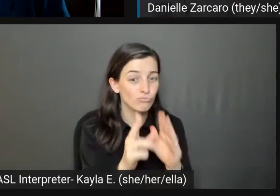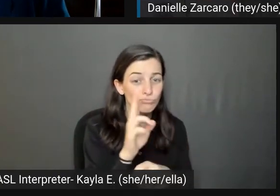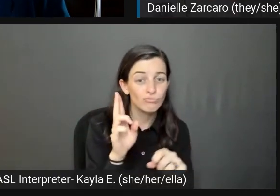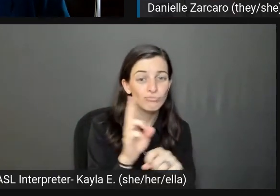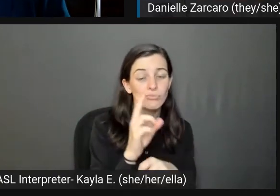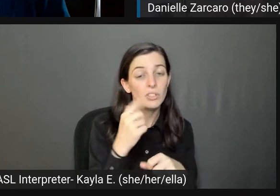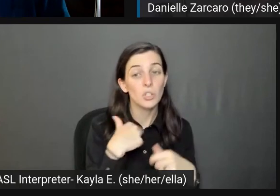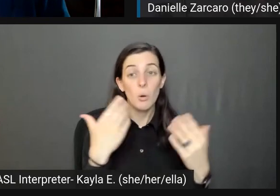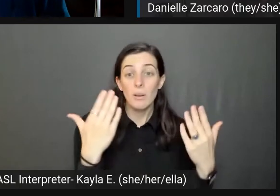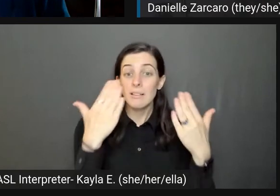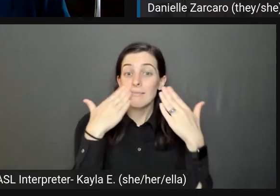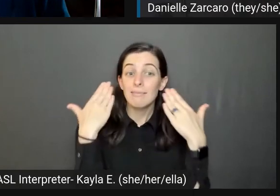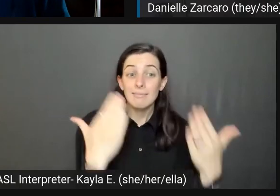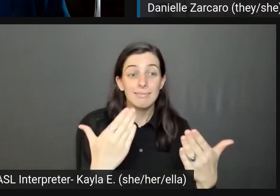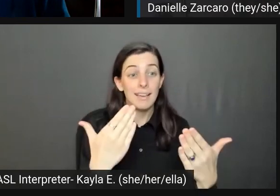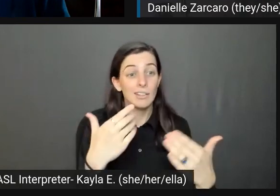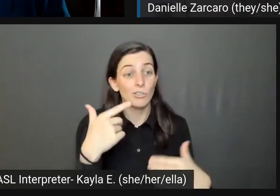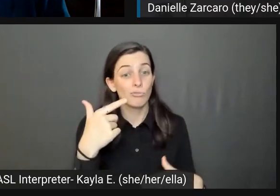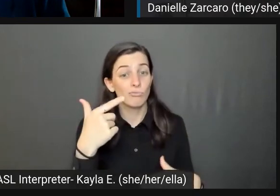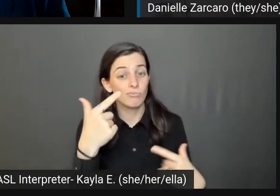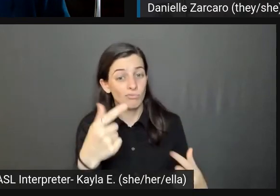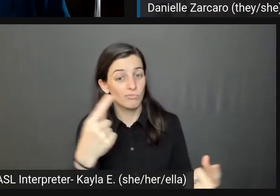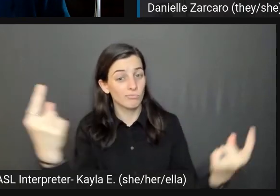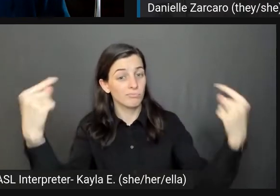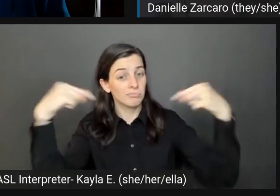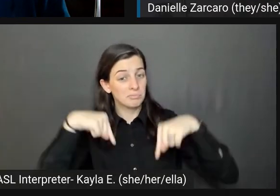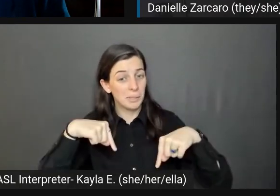Thank you for attending this session with Graham Armfield.